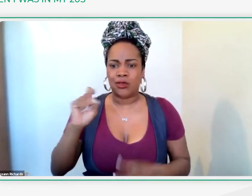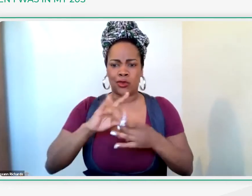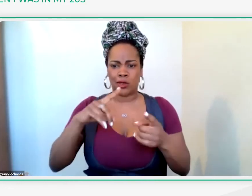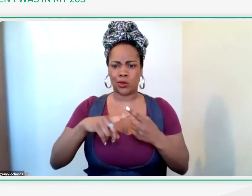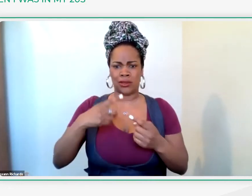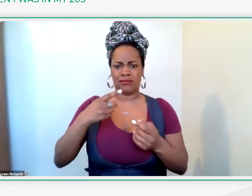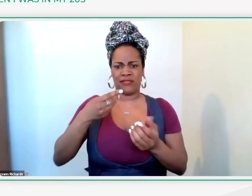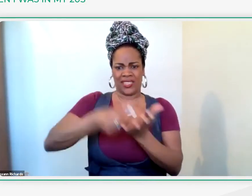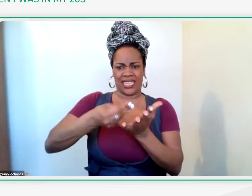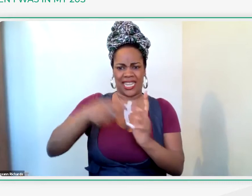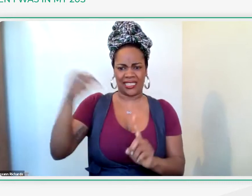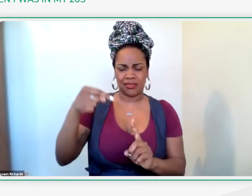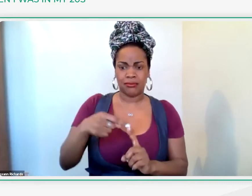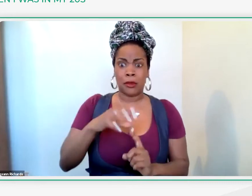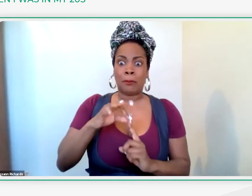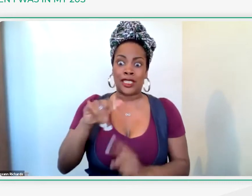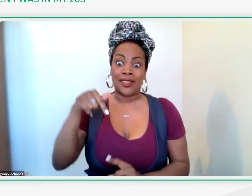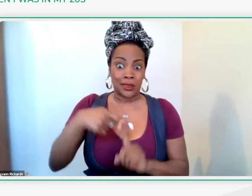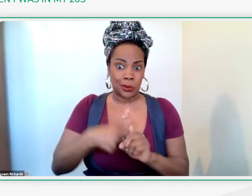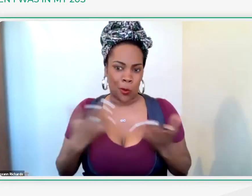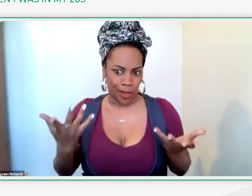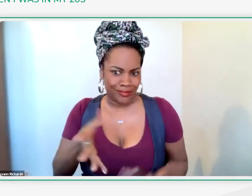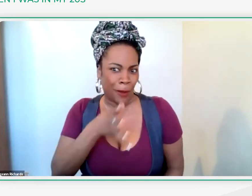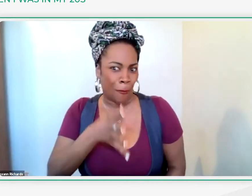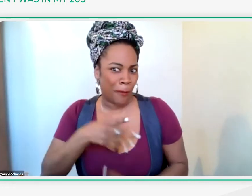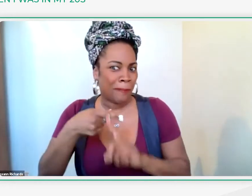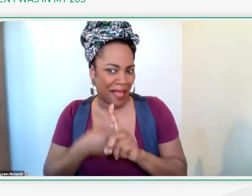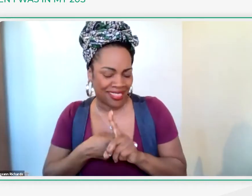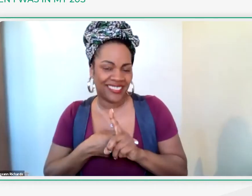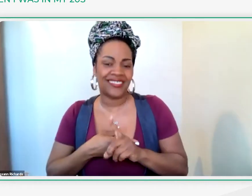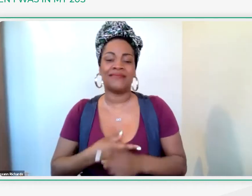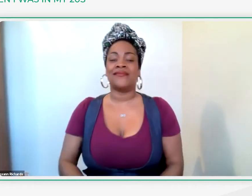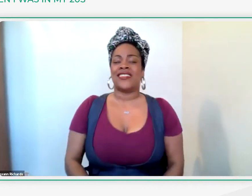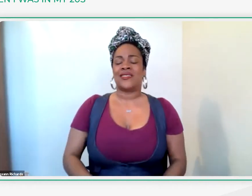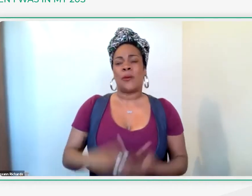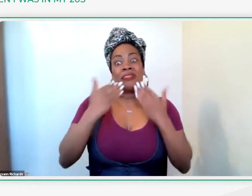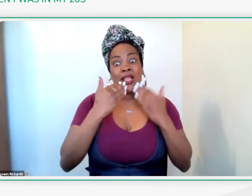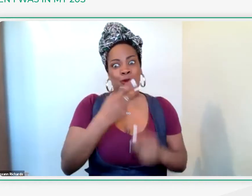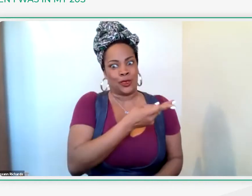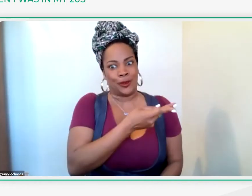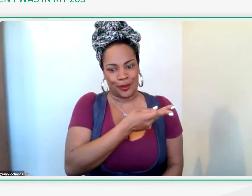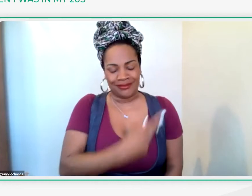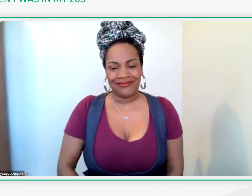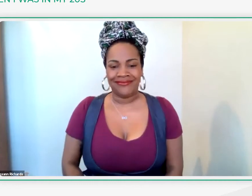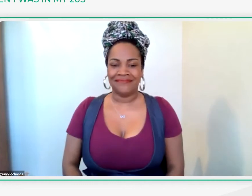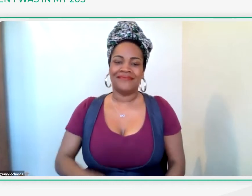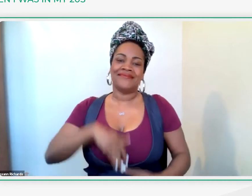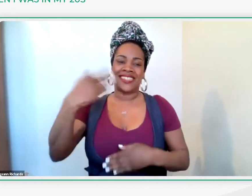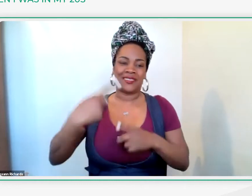We've had a panel, we’ve had special guests, all focused on finances, because this is Women's History Month.